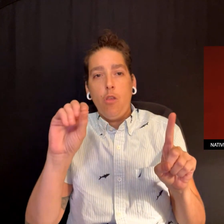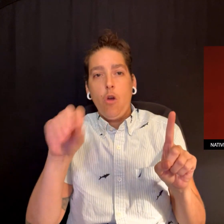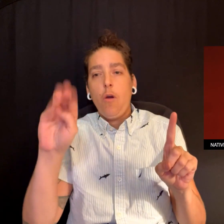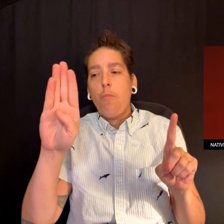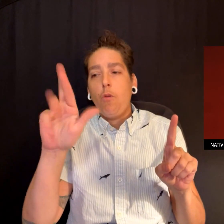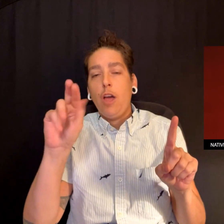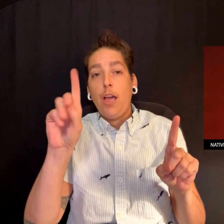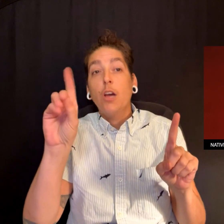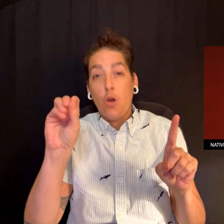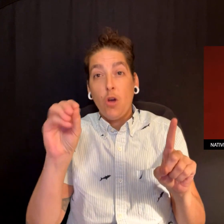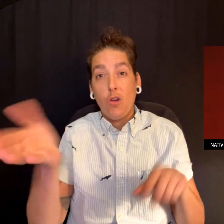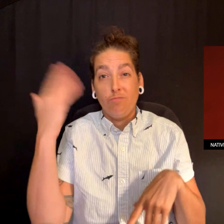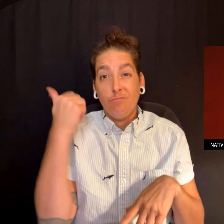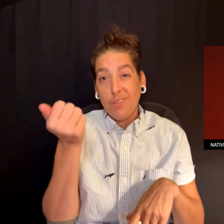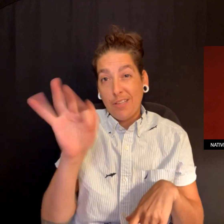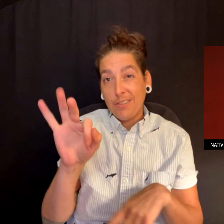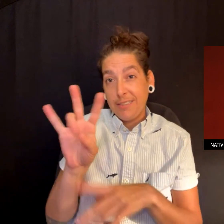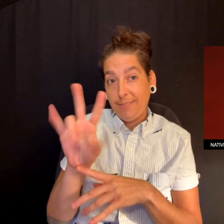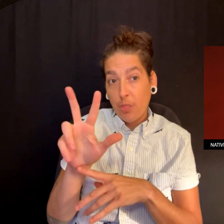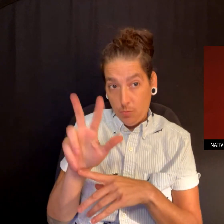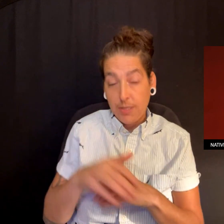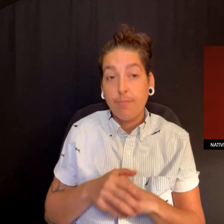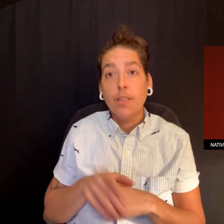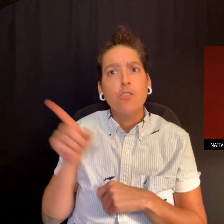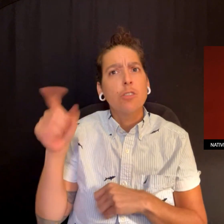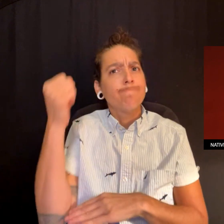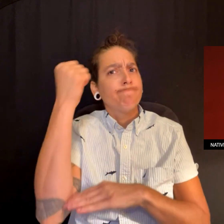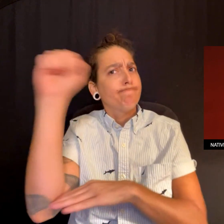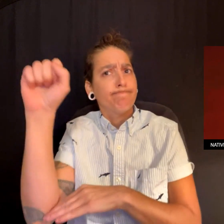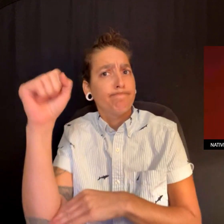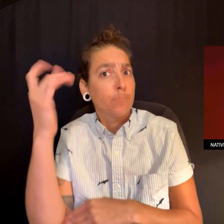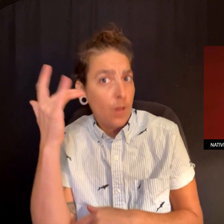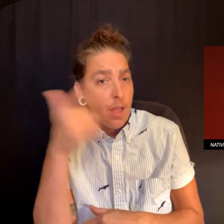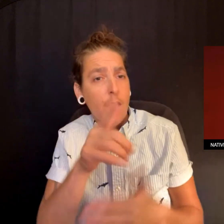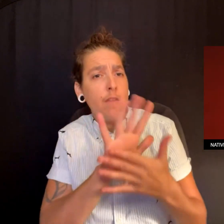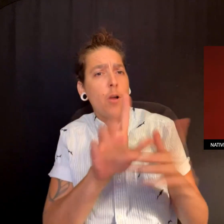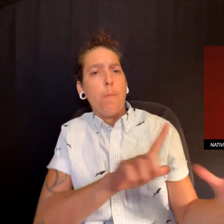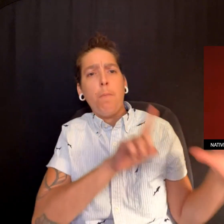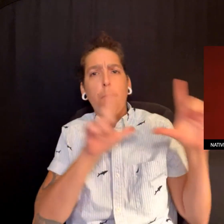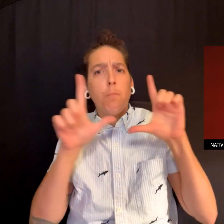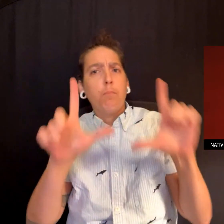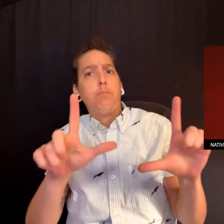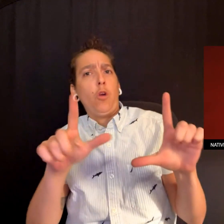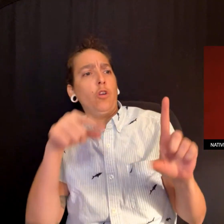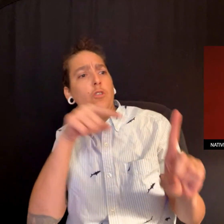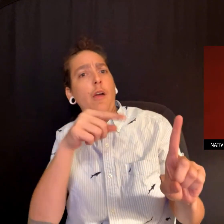the best actor Oscar on behalf of Marlon Brando in 1973.